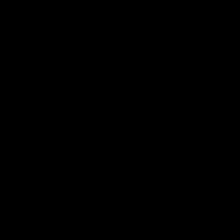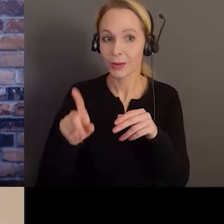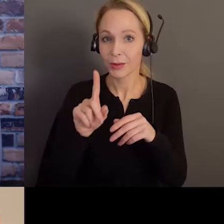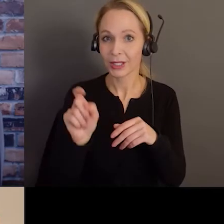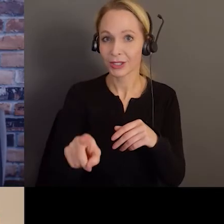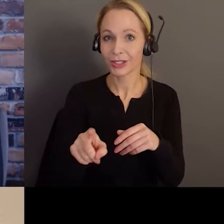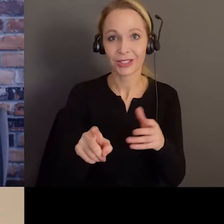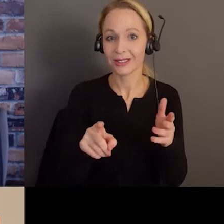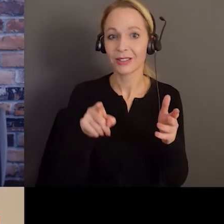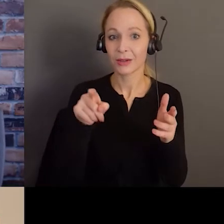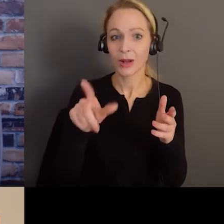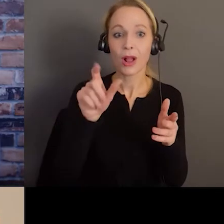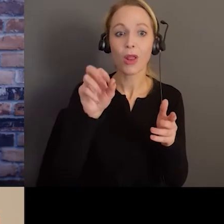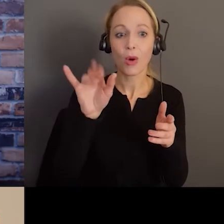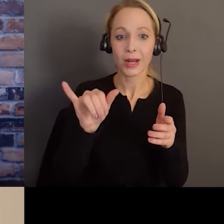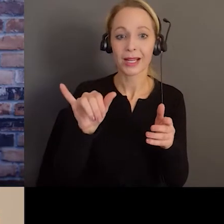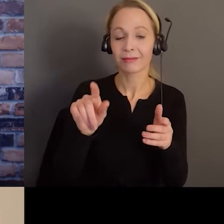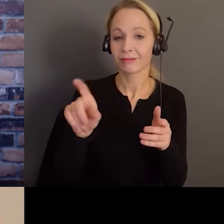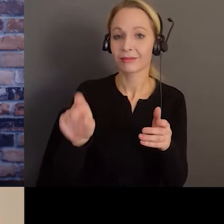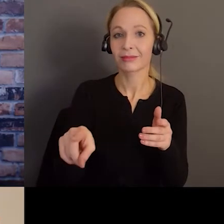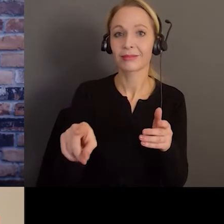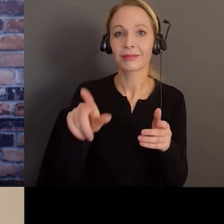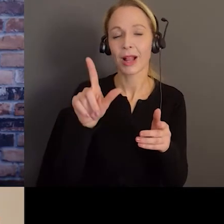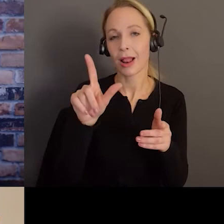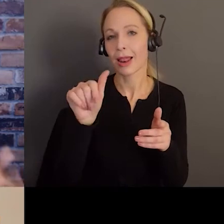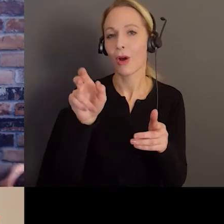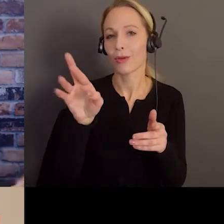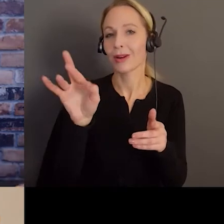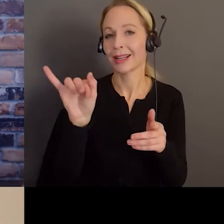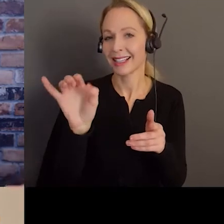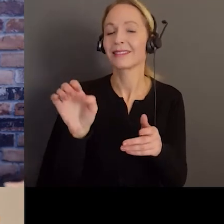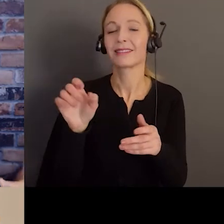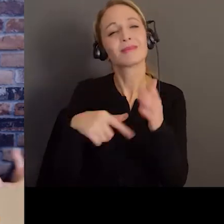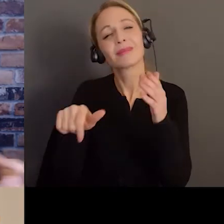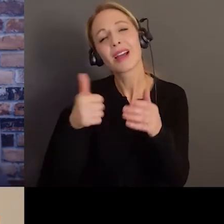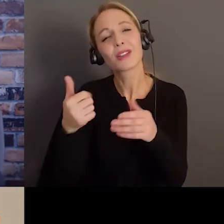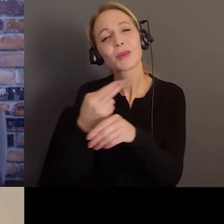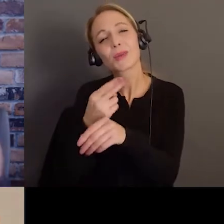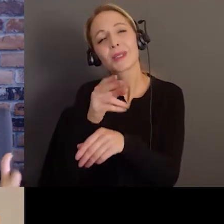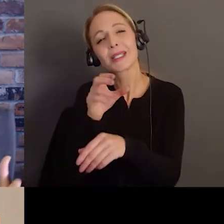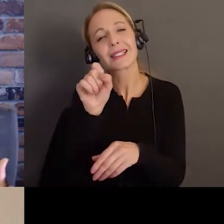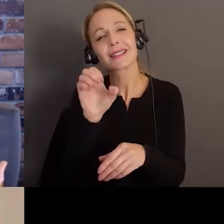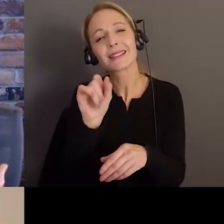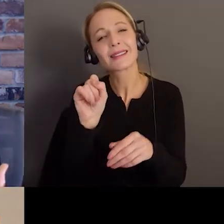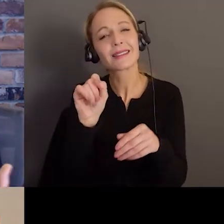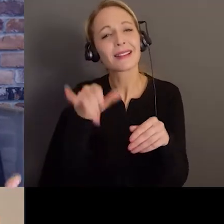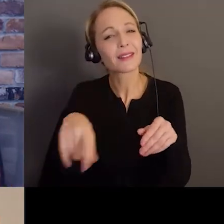AND JUST WHAT ARE SOME OTHER USE CASES THAT YOU GUYS THOUGHT ABOUT FOR EXCITING MUTUALS.